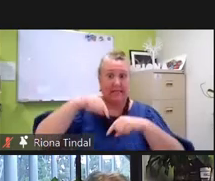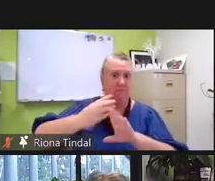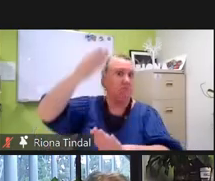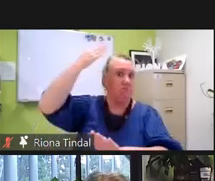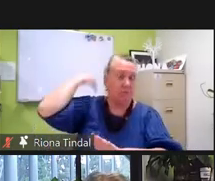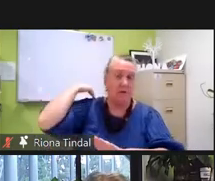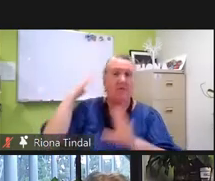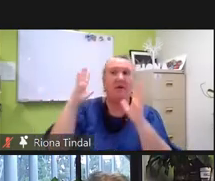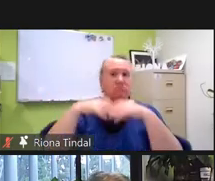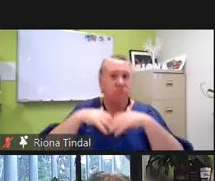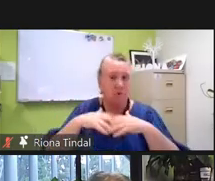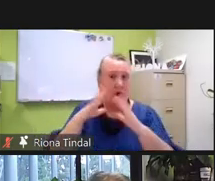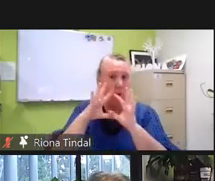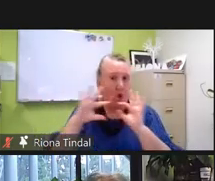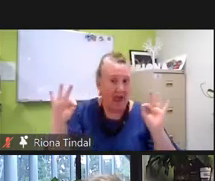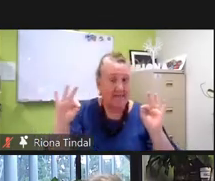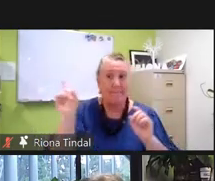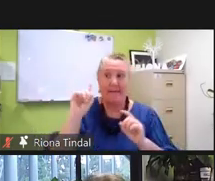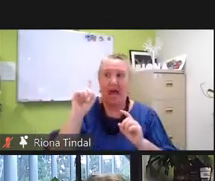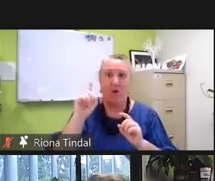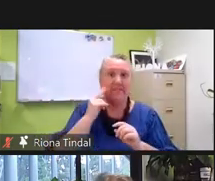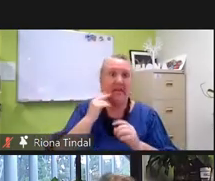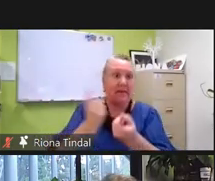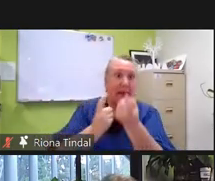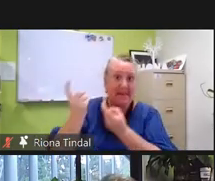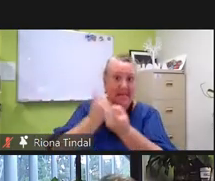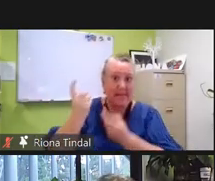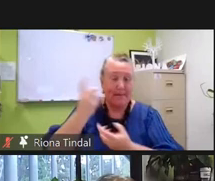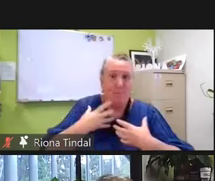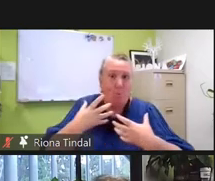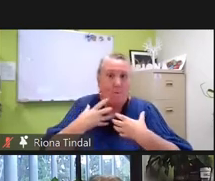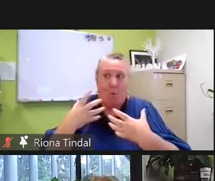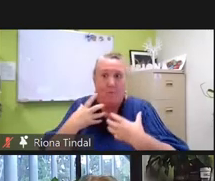So in the past, we had a deaf space here and then it got a bit quiet, but we are seeing